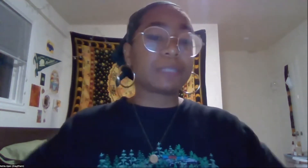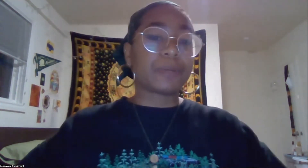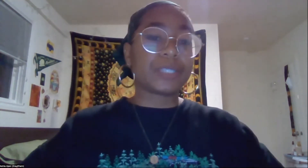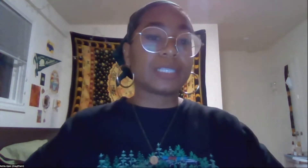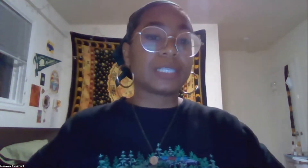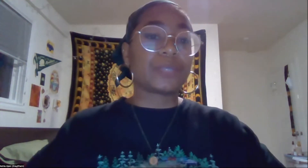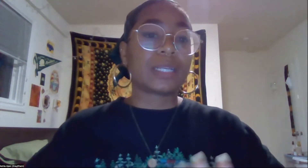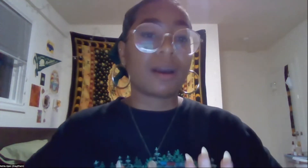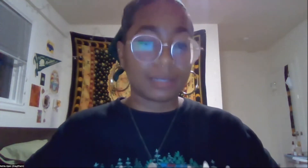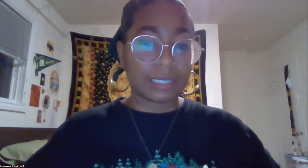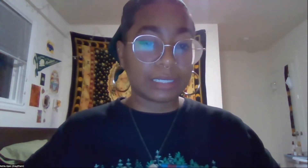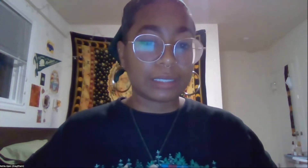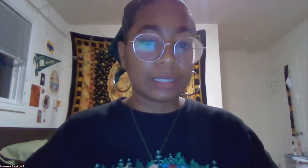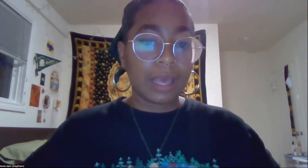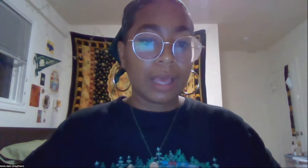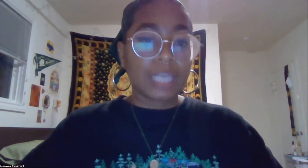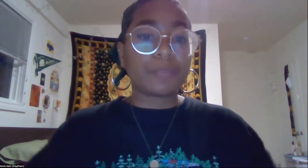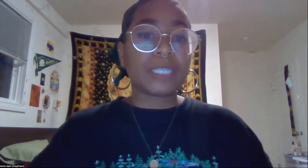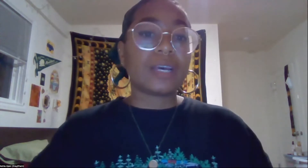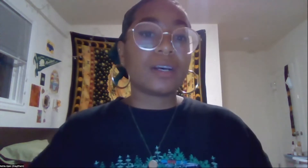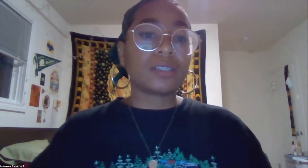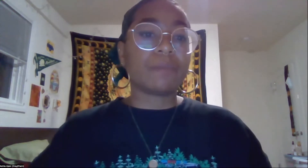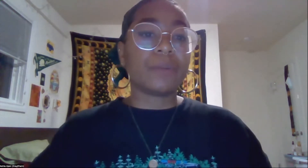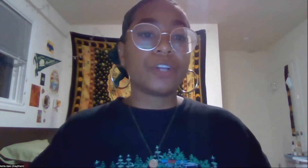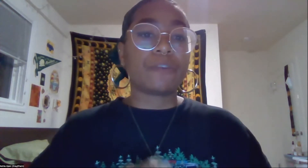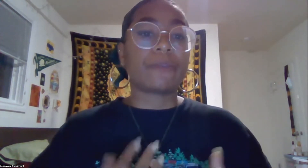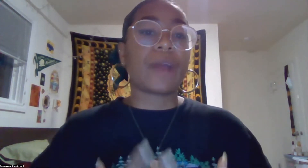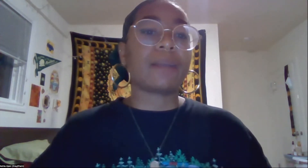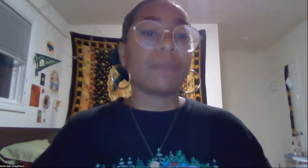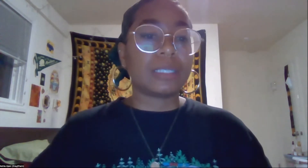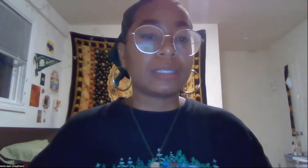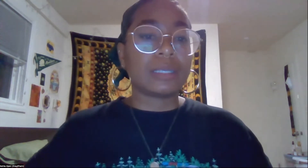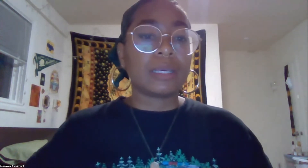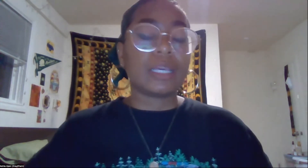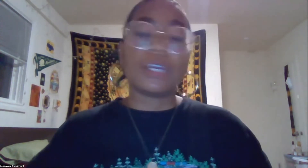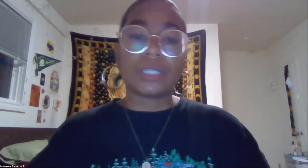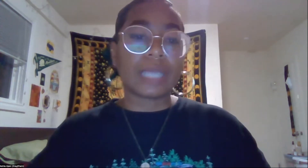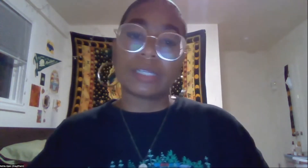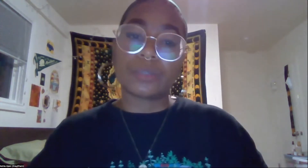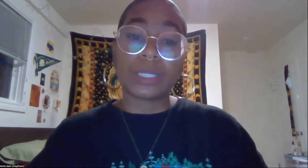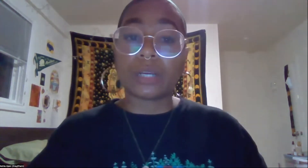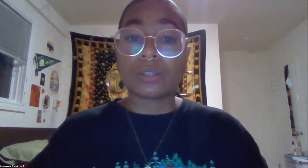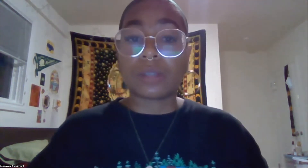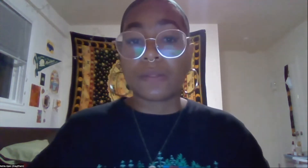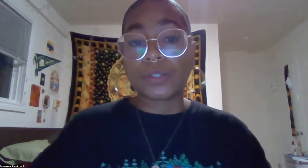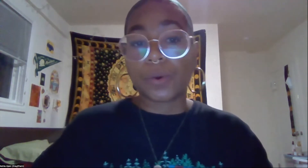disperses its wet contents. split tongues emerge from the fragments, eager to taste what lingers on the sole.